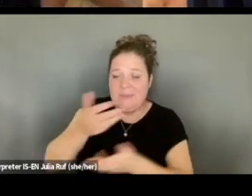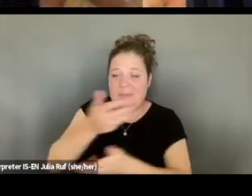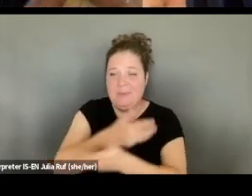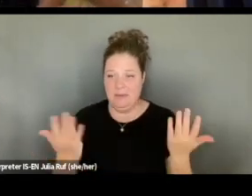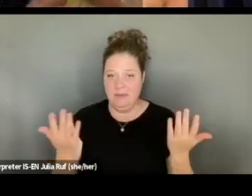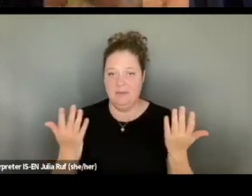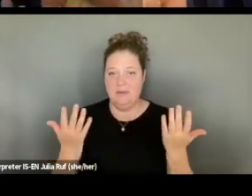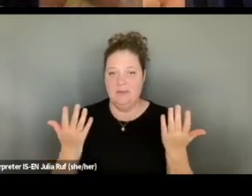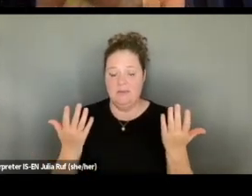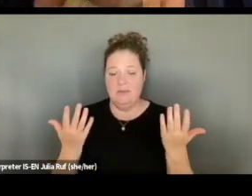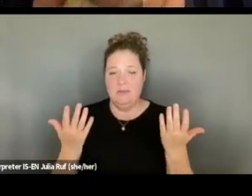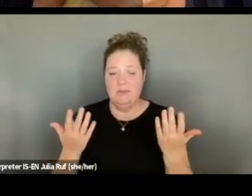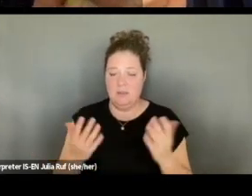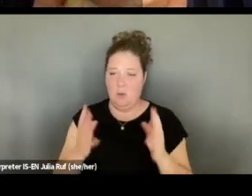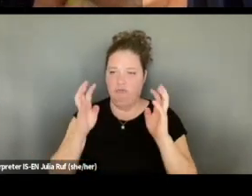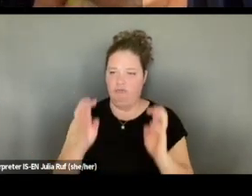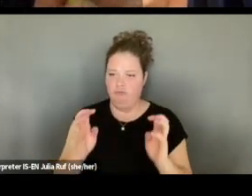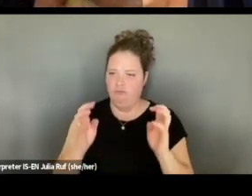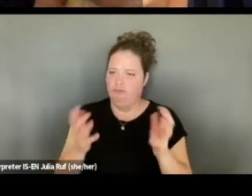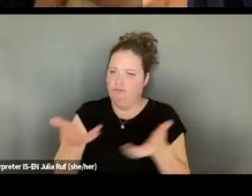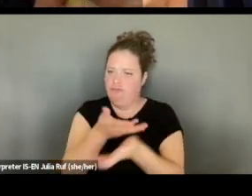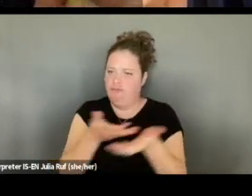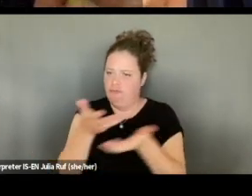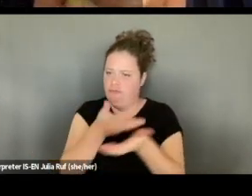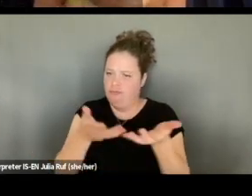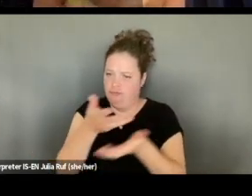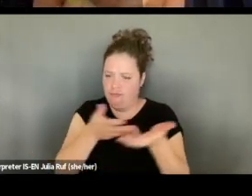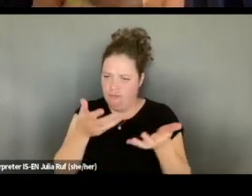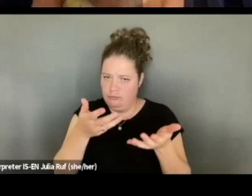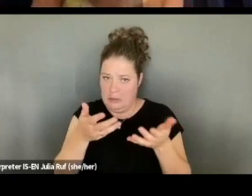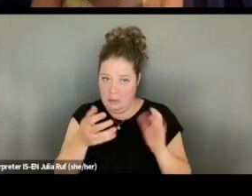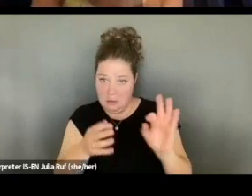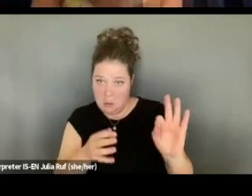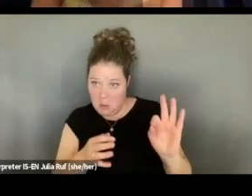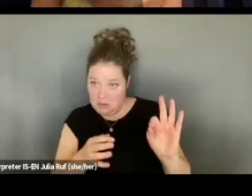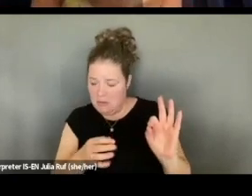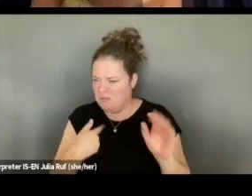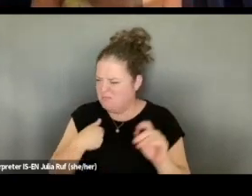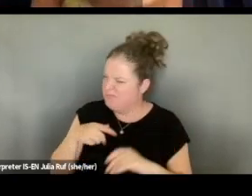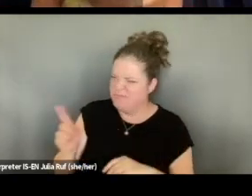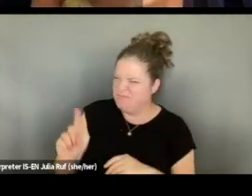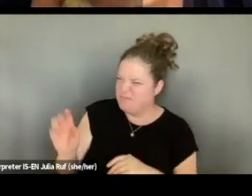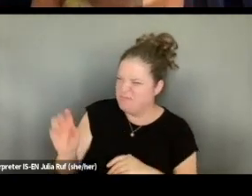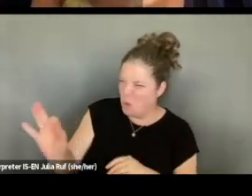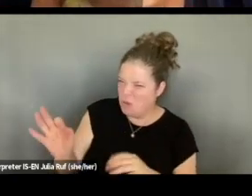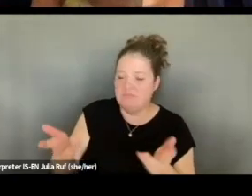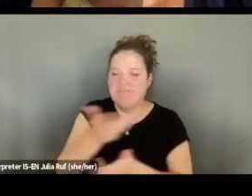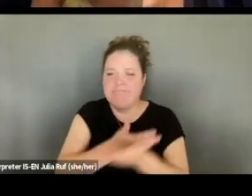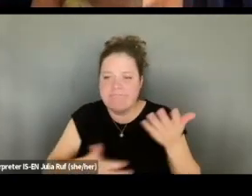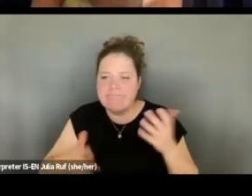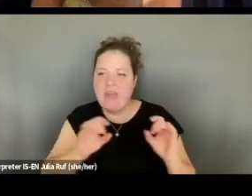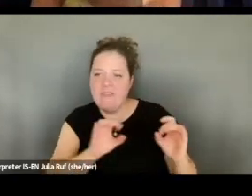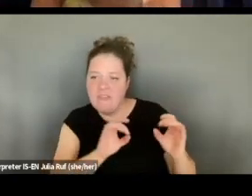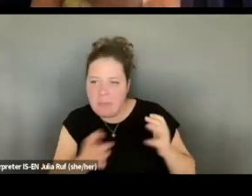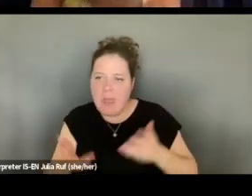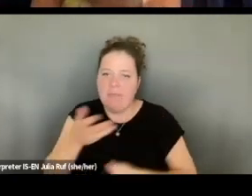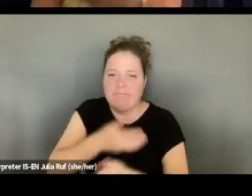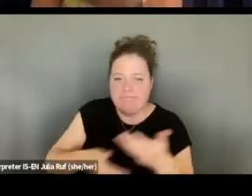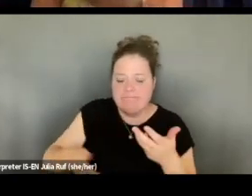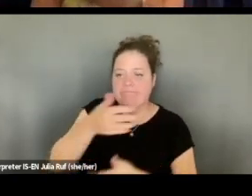of the test environment, but also to have a more informal way of getting to know the user needs and user aspects of the different things that we need to